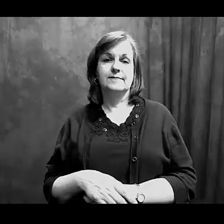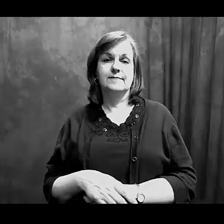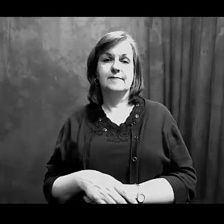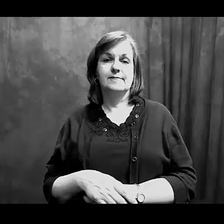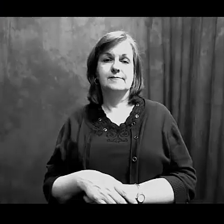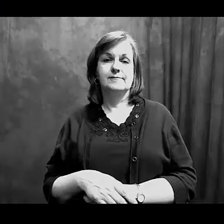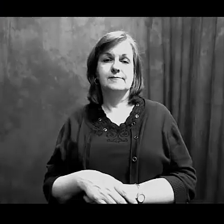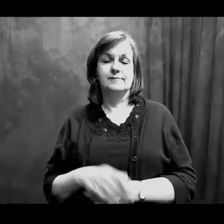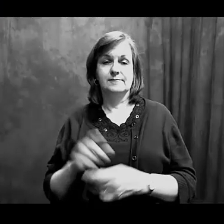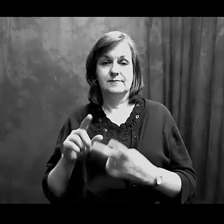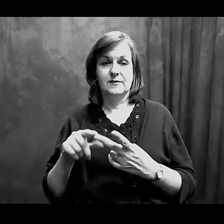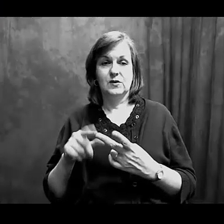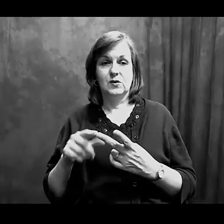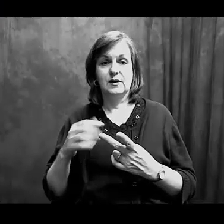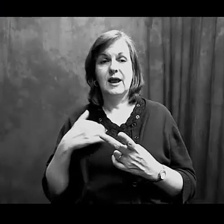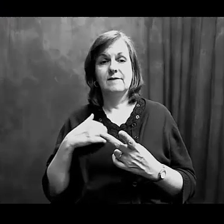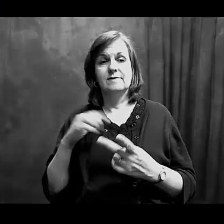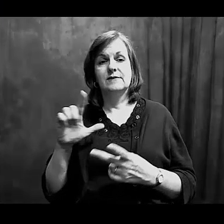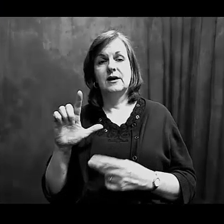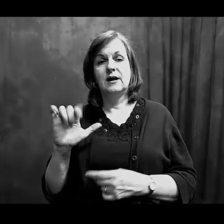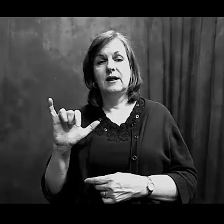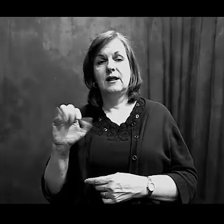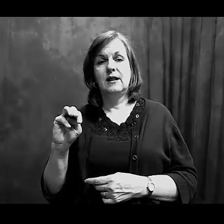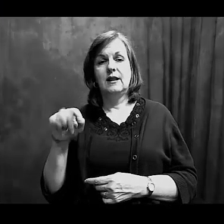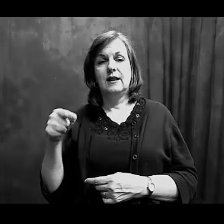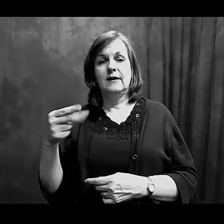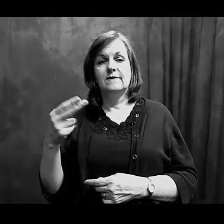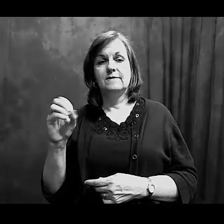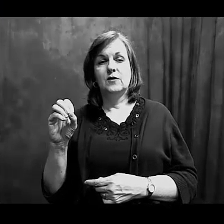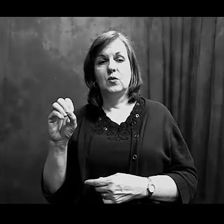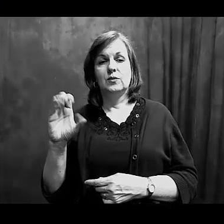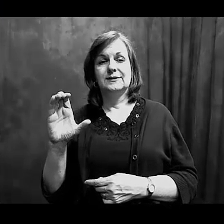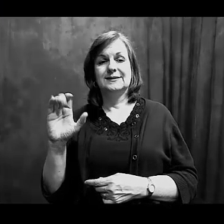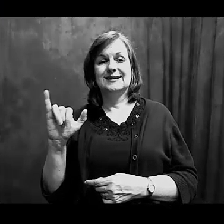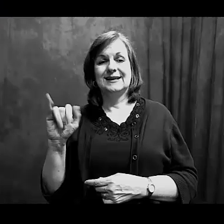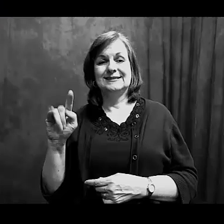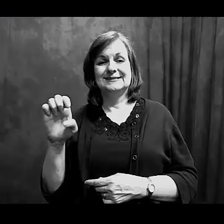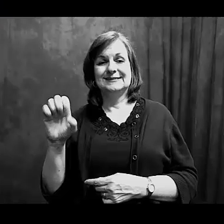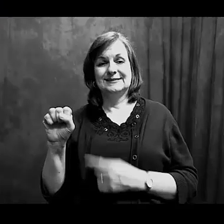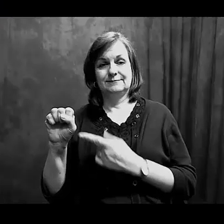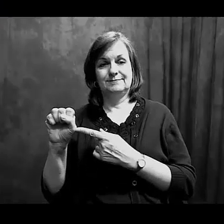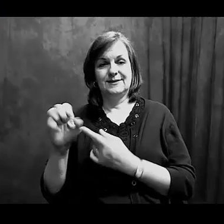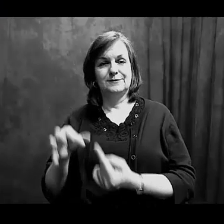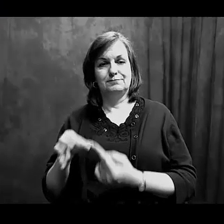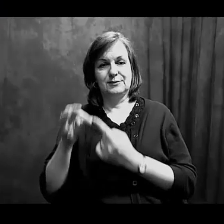macrophages -- we're gonna have some lymphocytes